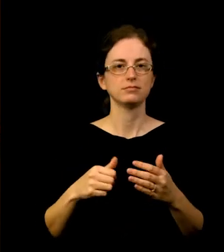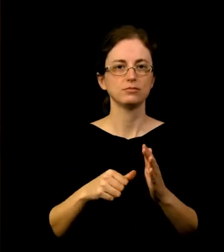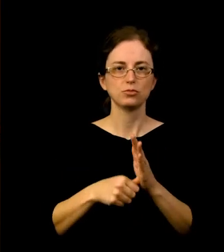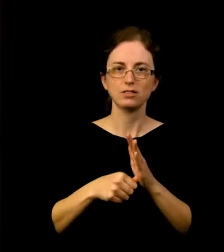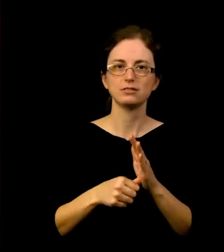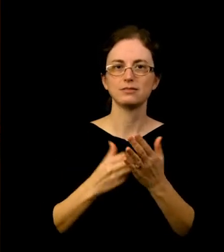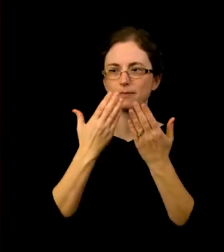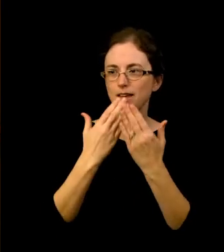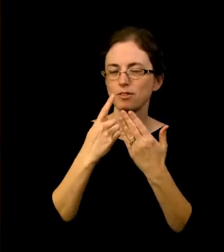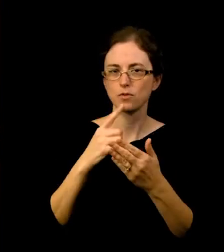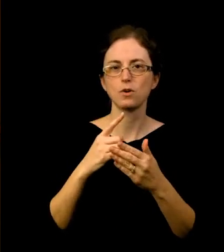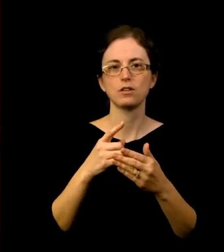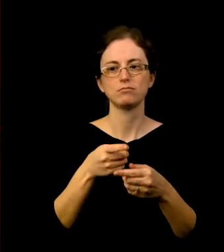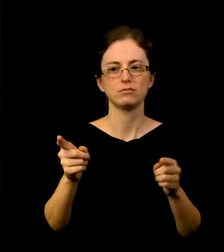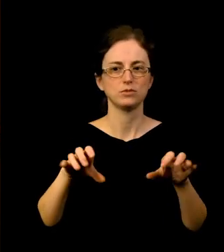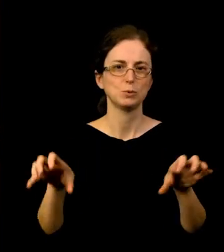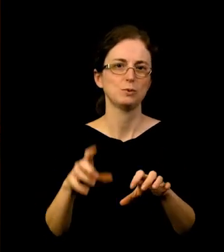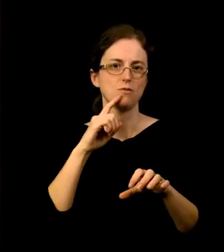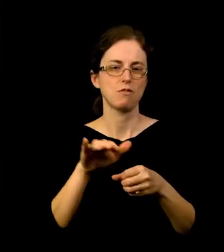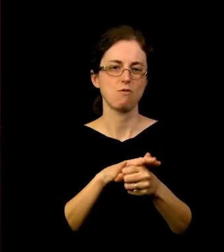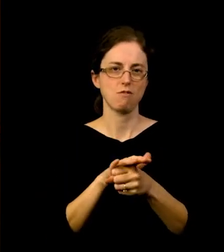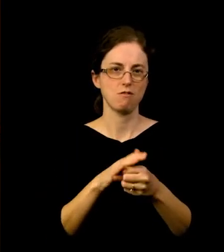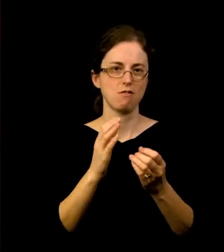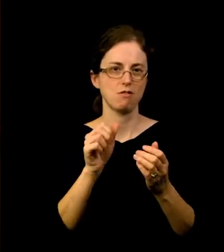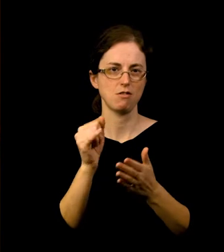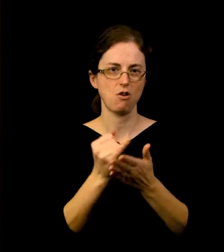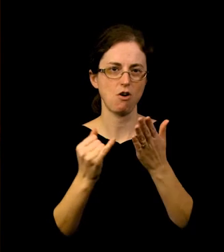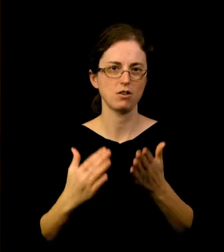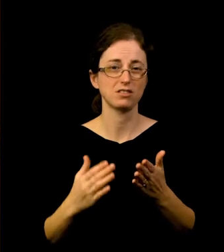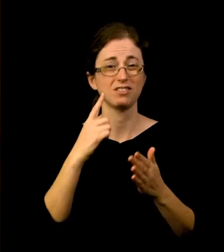For example, last year, the Museum provided more than $200,000